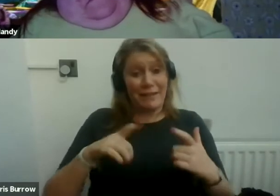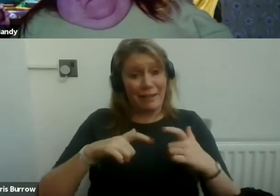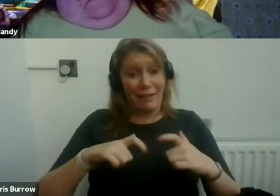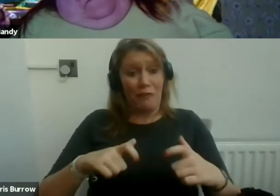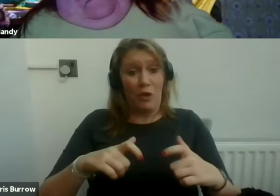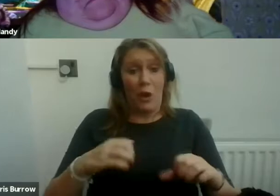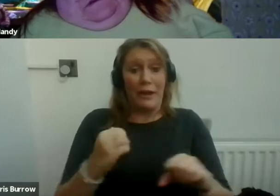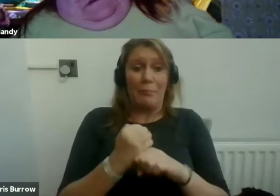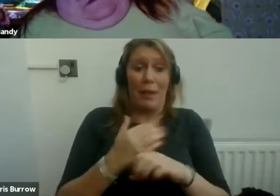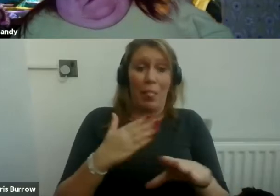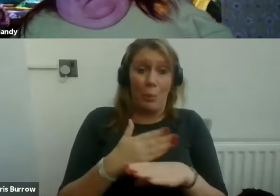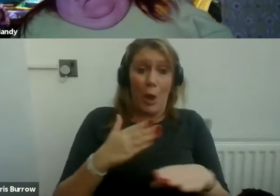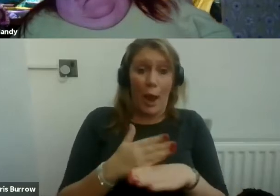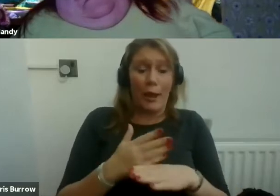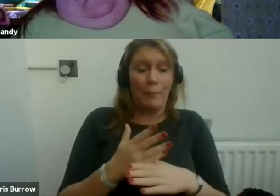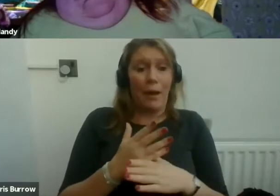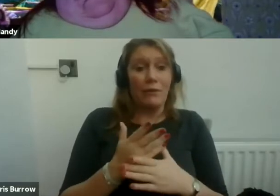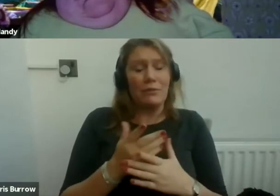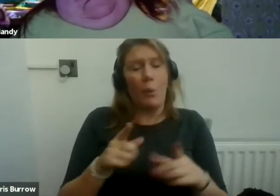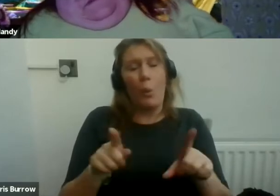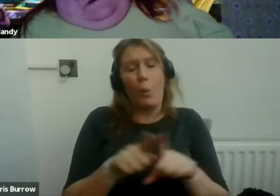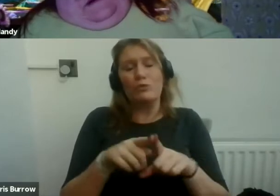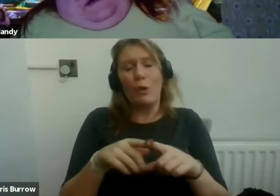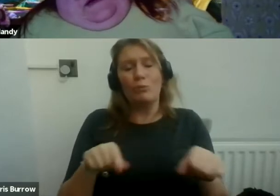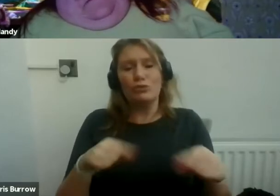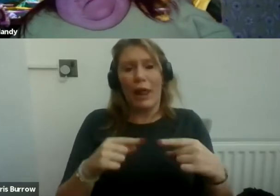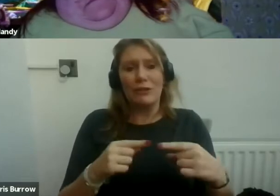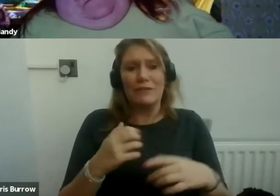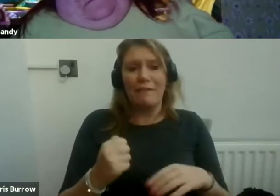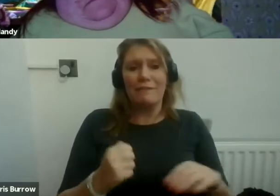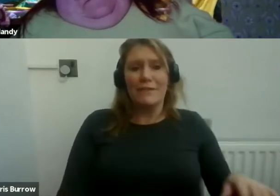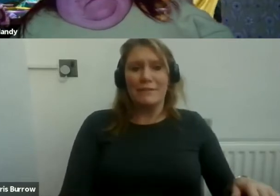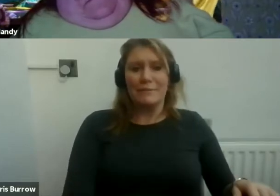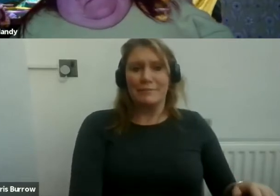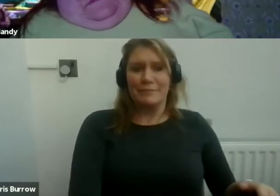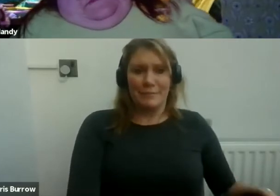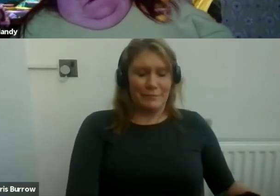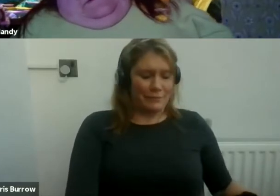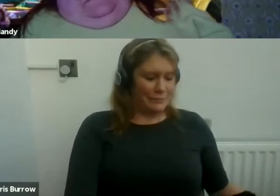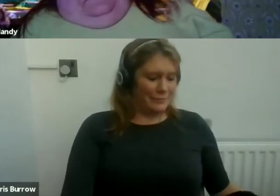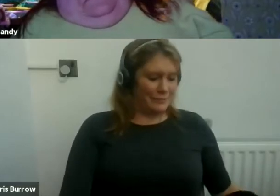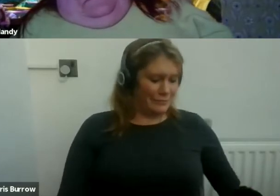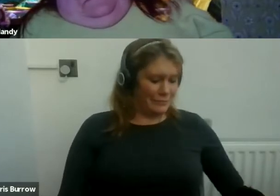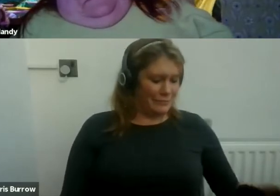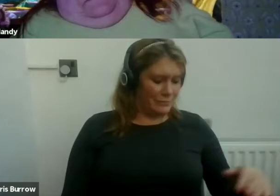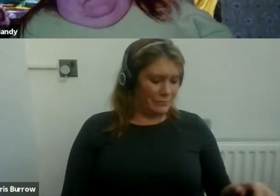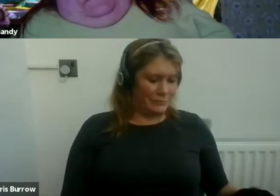then it wasn't it's challenges and I'm sure as Mandy alluded to there, all of us